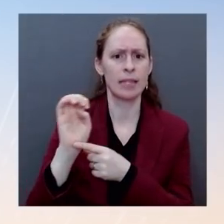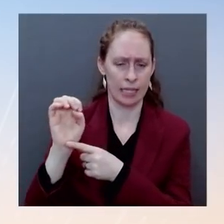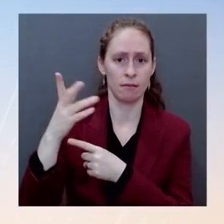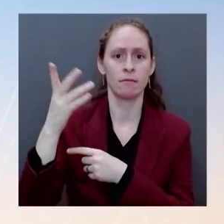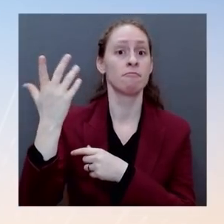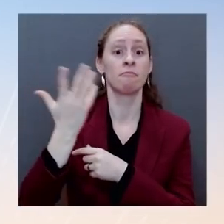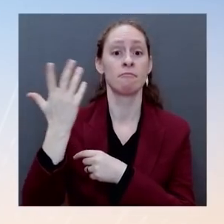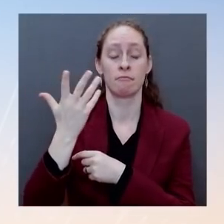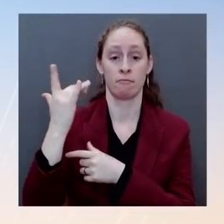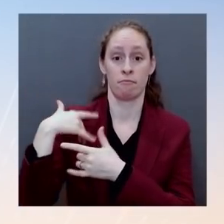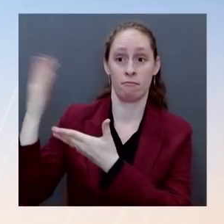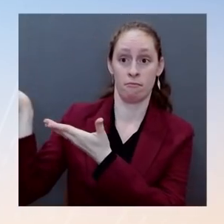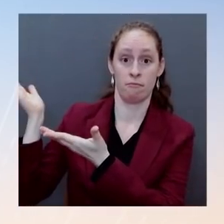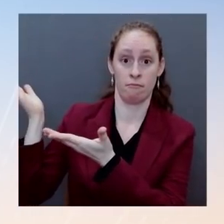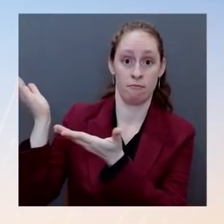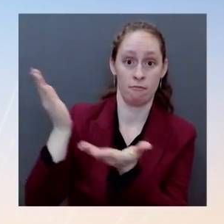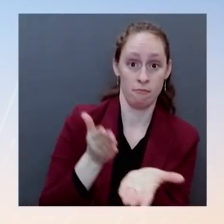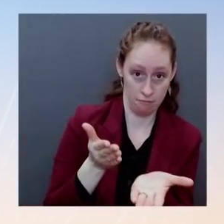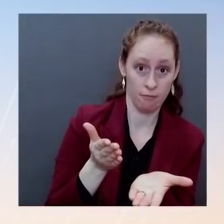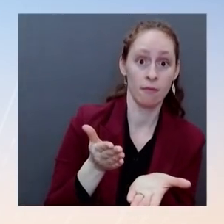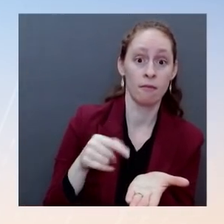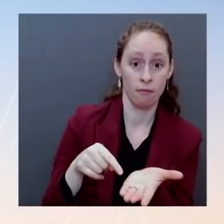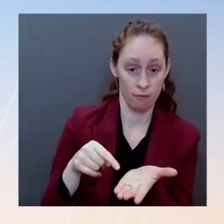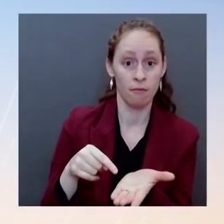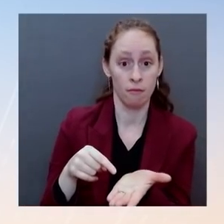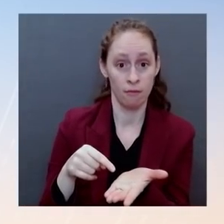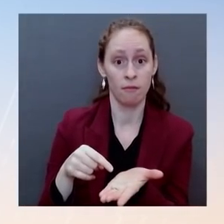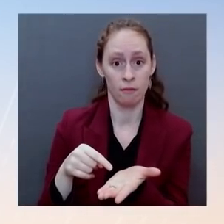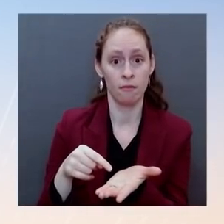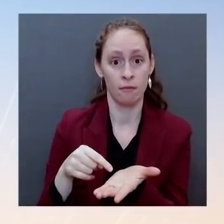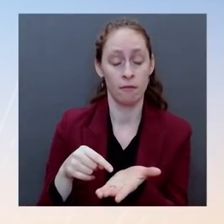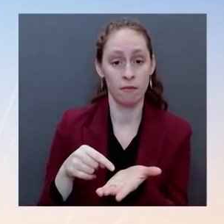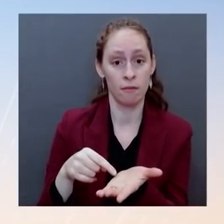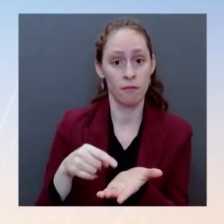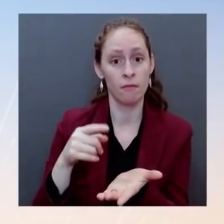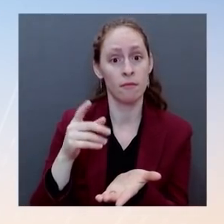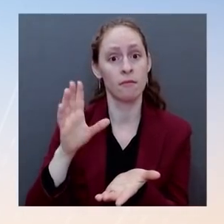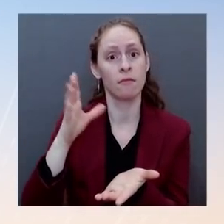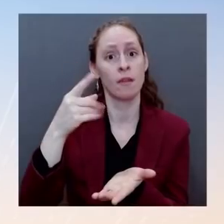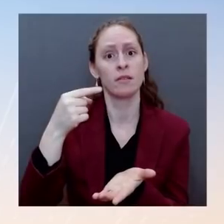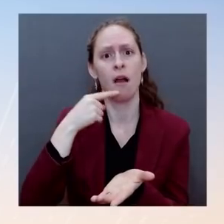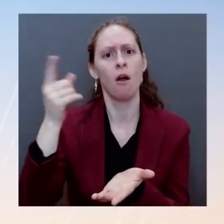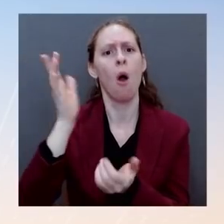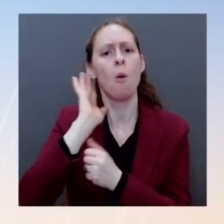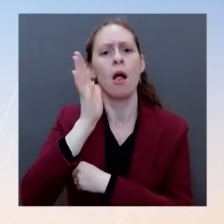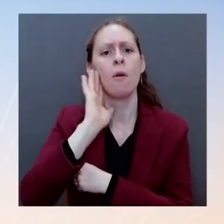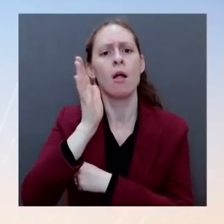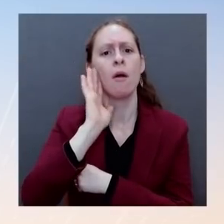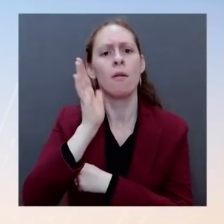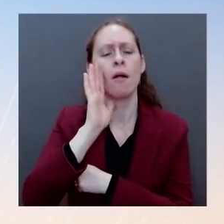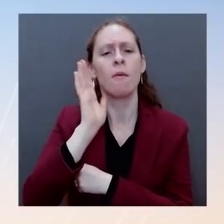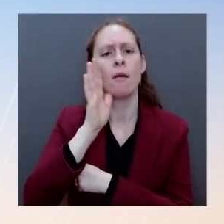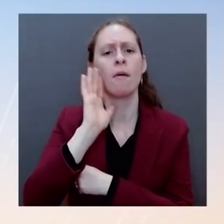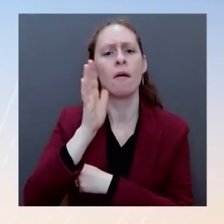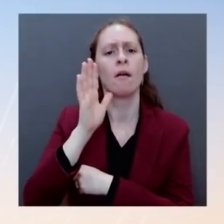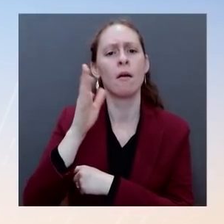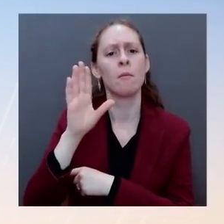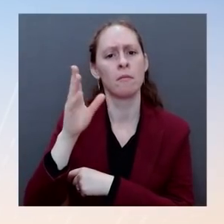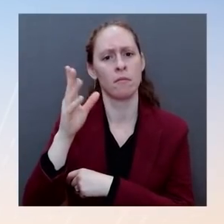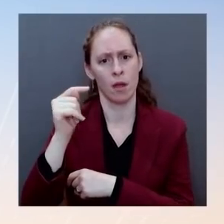Just the threat of doing that was actually quite effective at getting the ocean carriers to move on their own and provide incentives -- carrots and sticks --